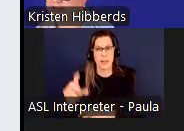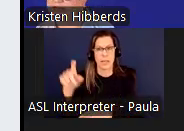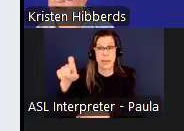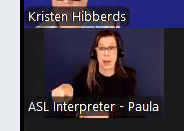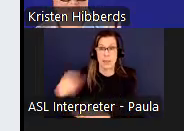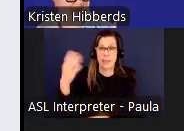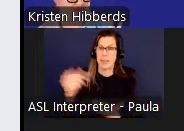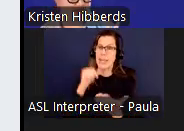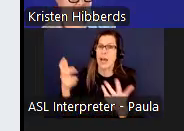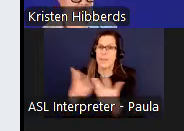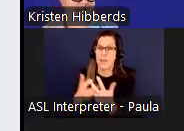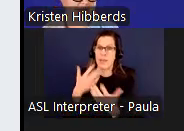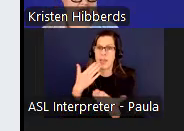So thank you for that feedback.